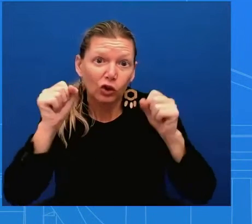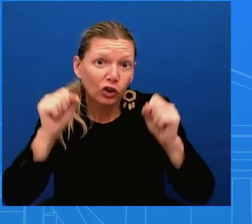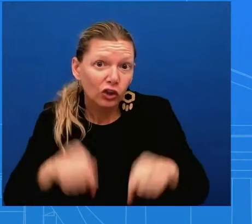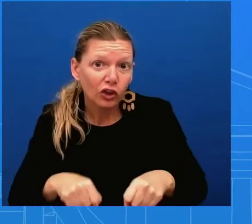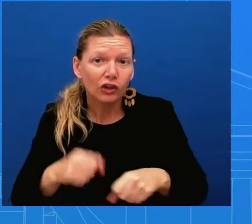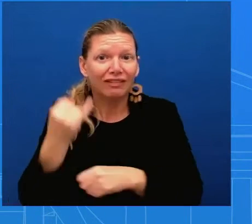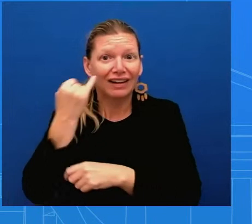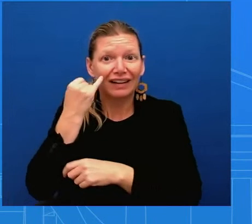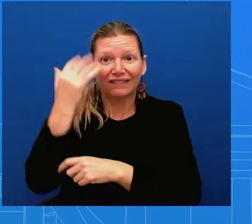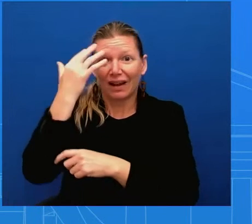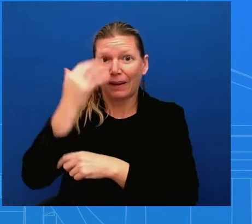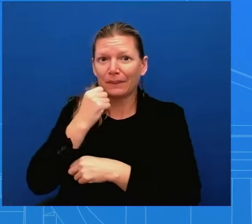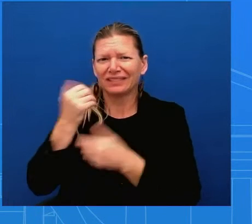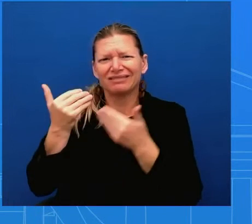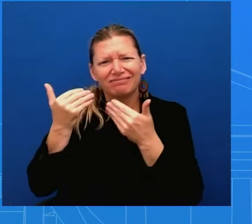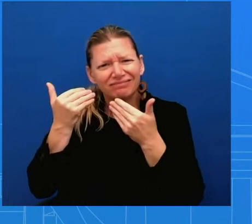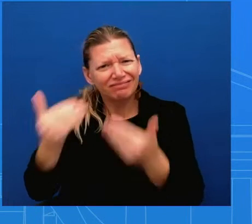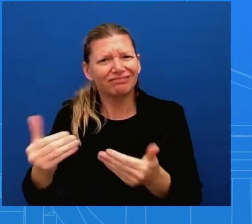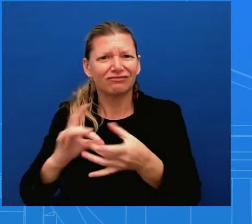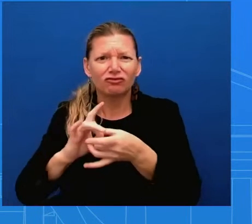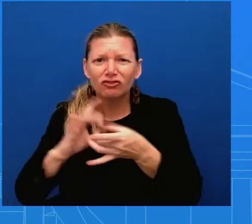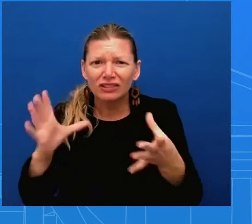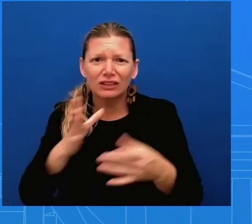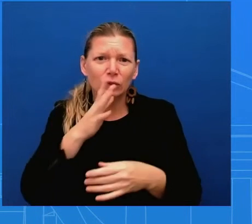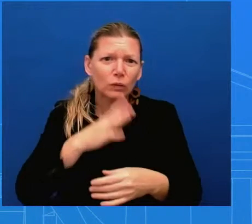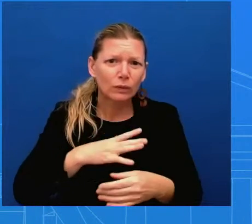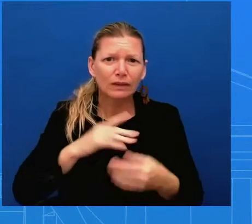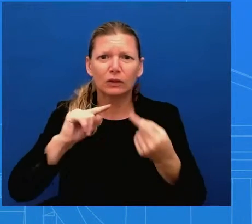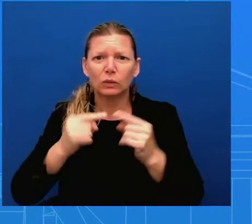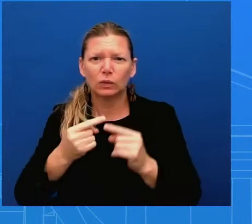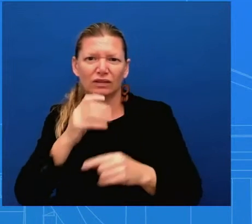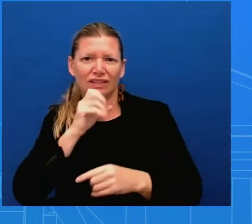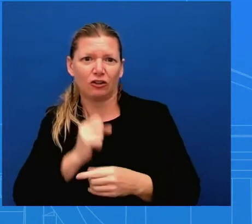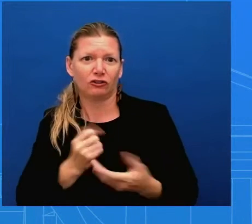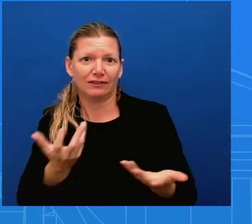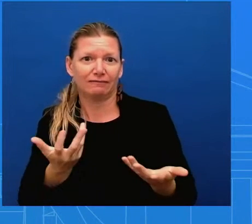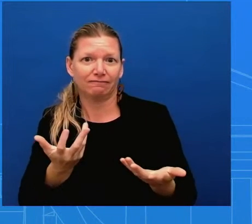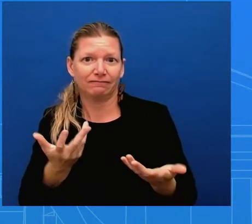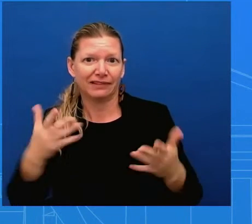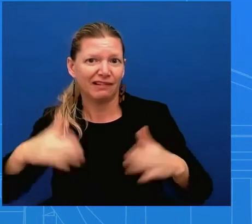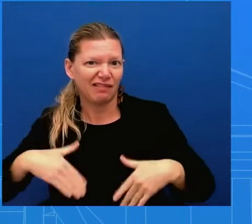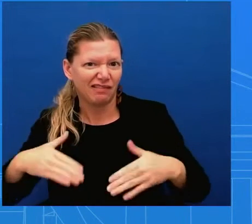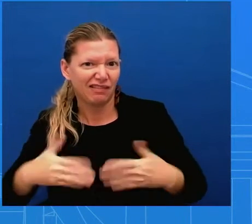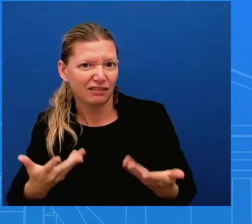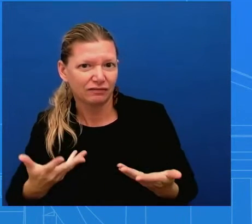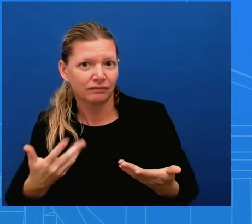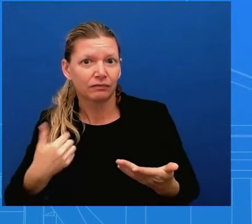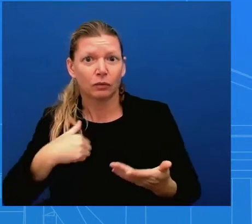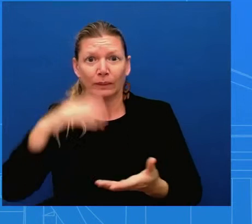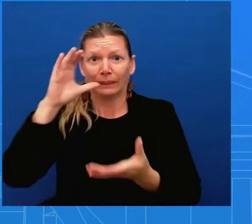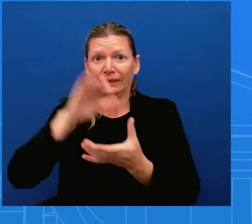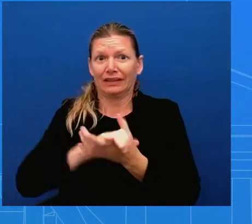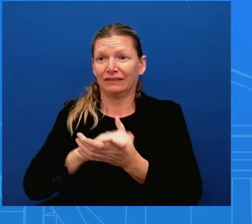Hamas has put a counterproposal on the table. The world is calling for a ceasefire. Those who are doing so should go to Hamas and say,